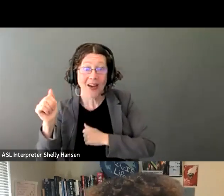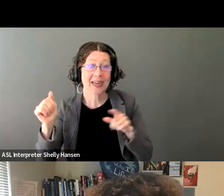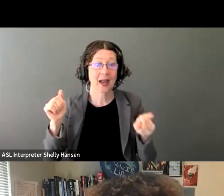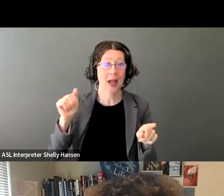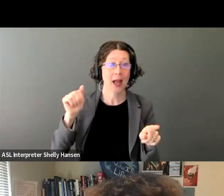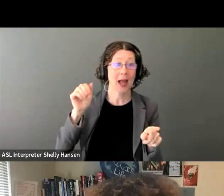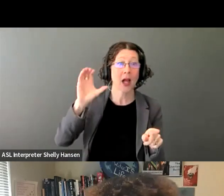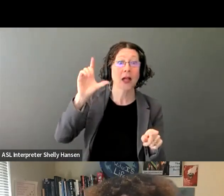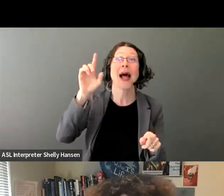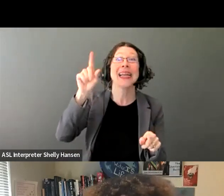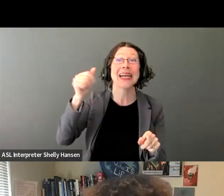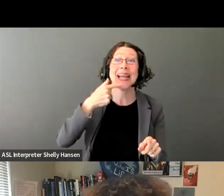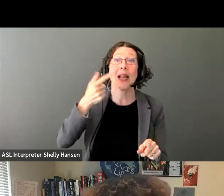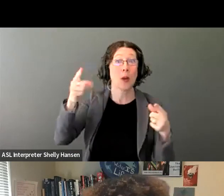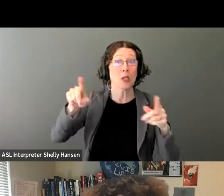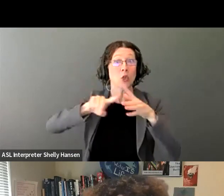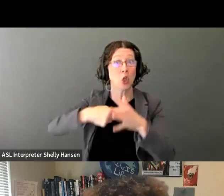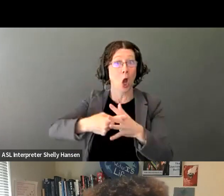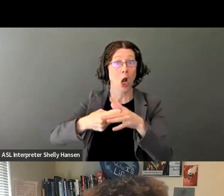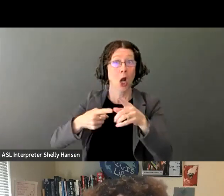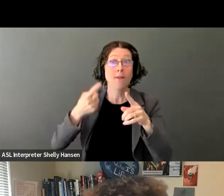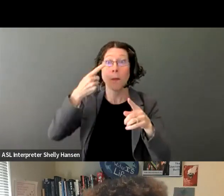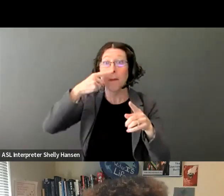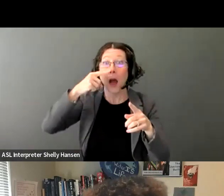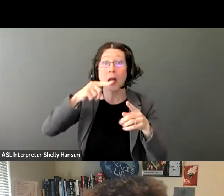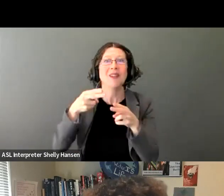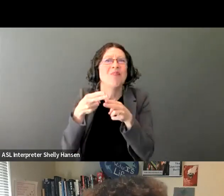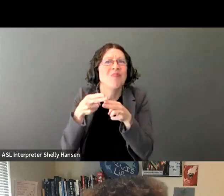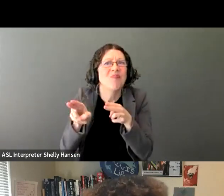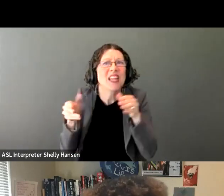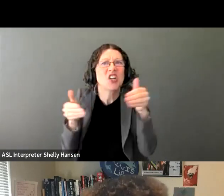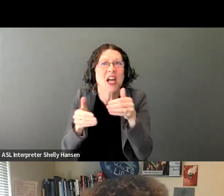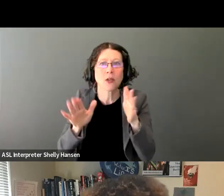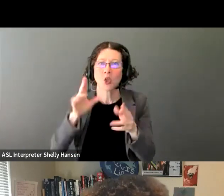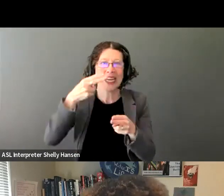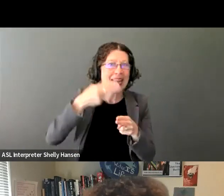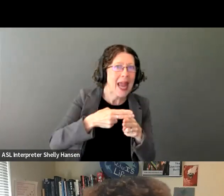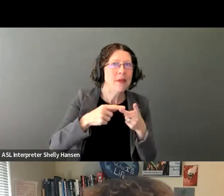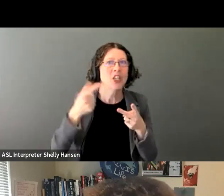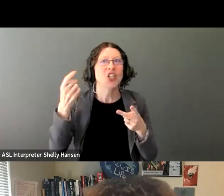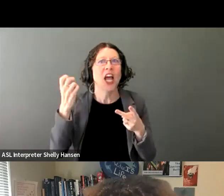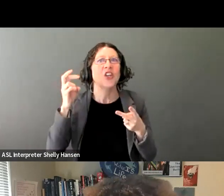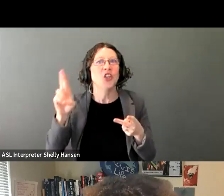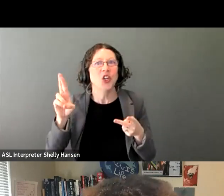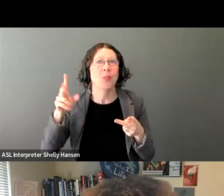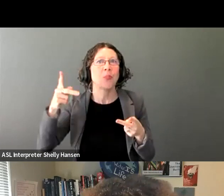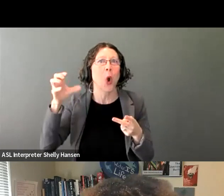When you start, if you could do a small introduction with name and gender pronoun, that would be deeply helpful.